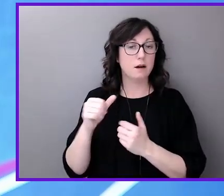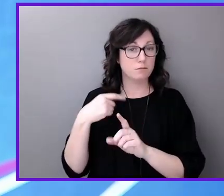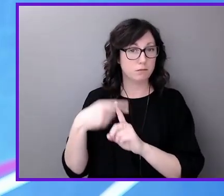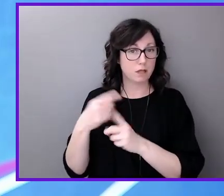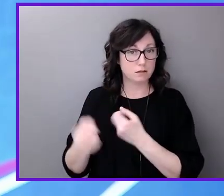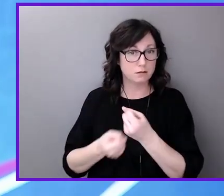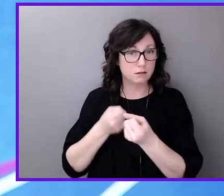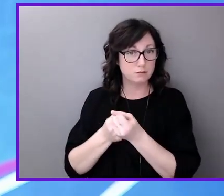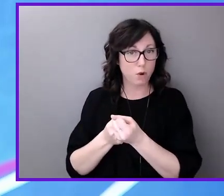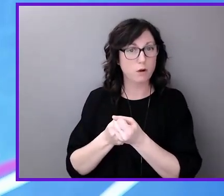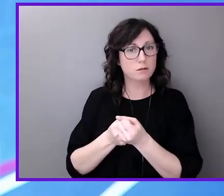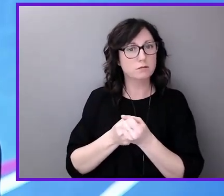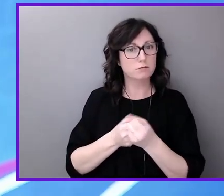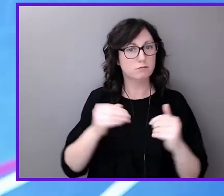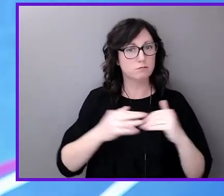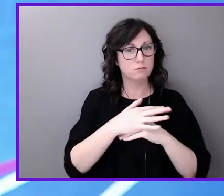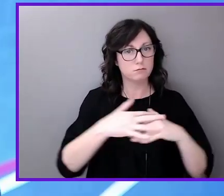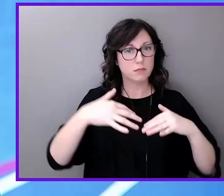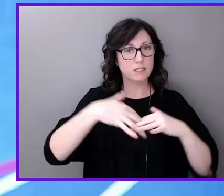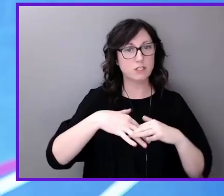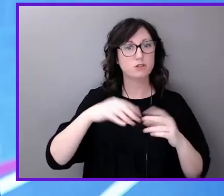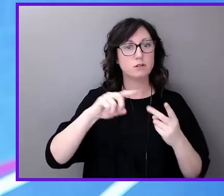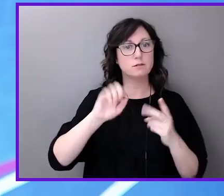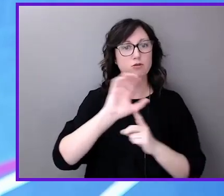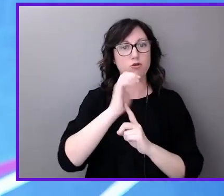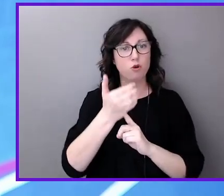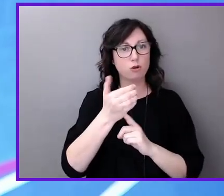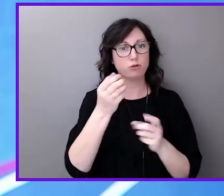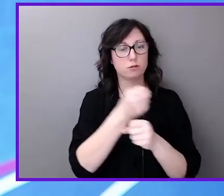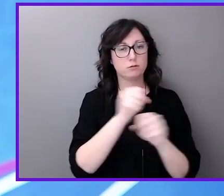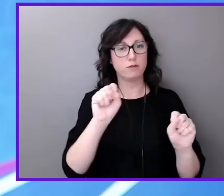of self-determination and cultural sovereignty for Indigenous people, like